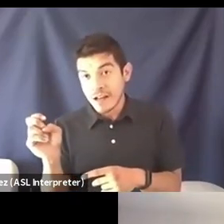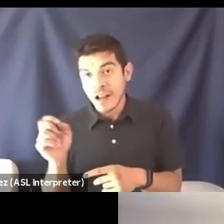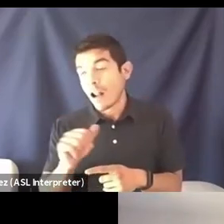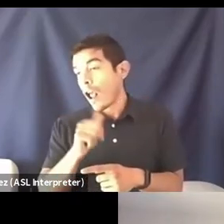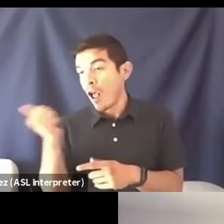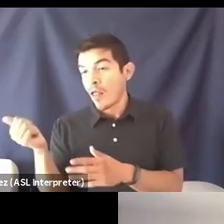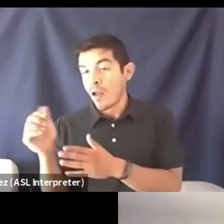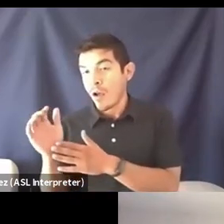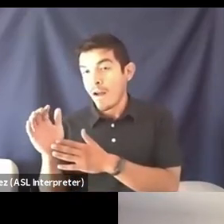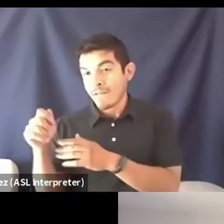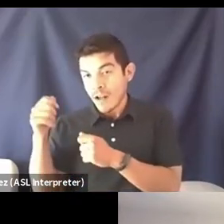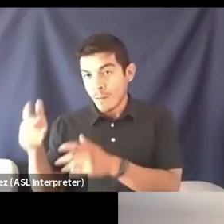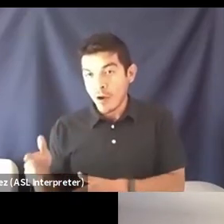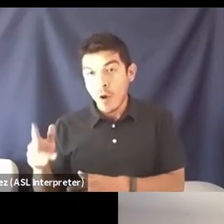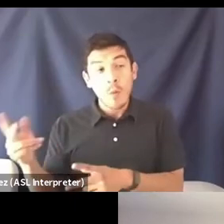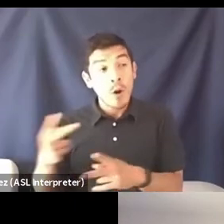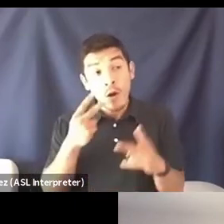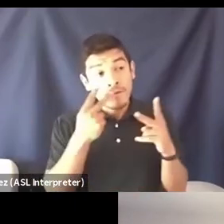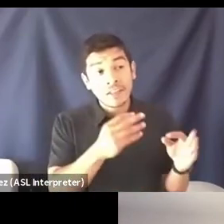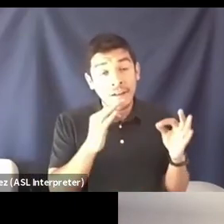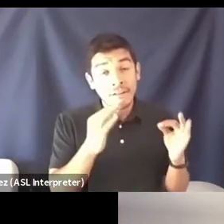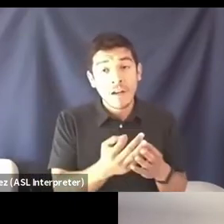When we visit the family, we were without camera.